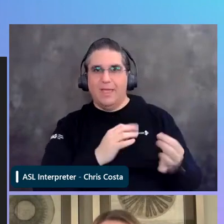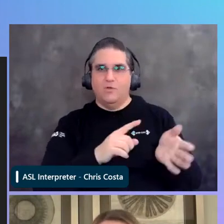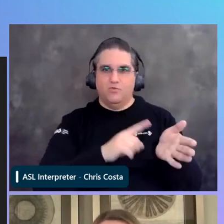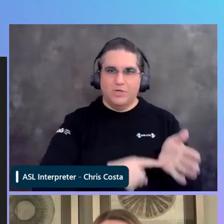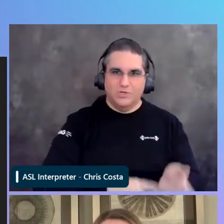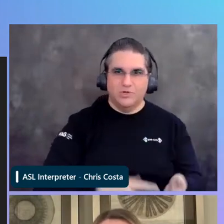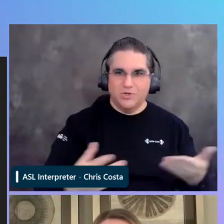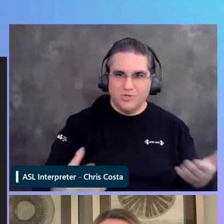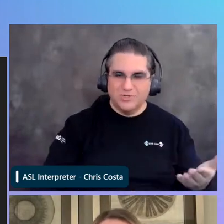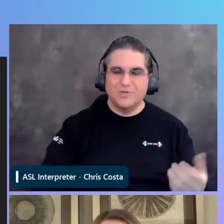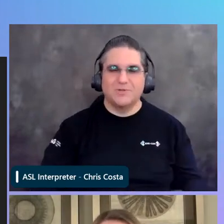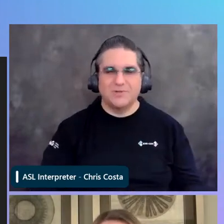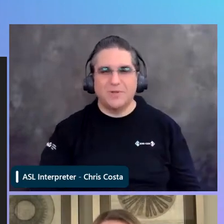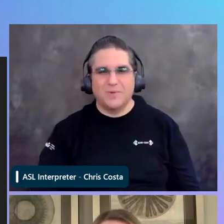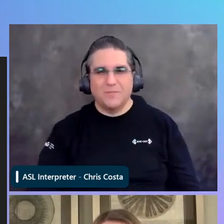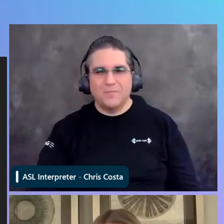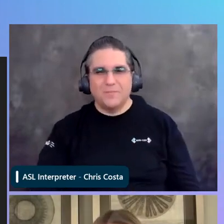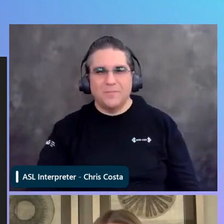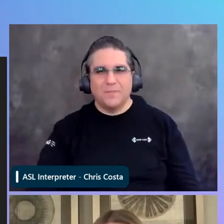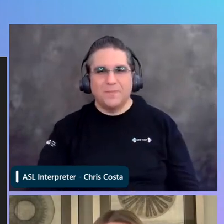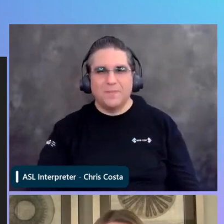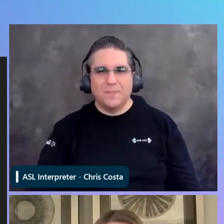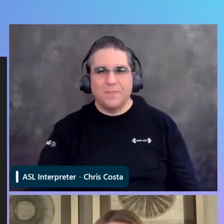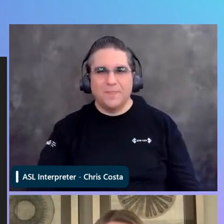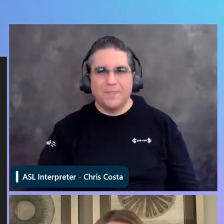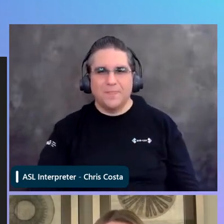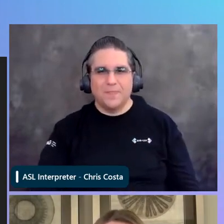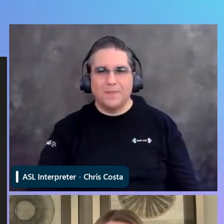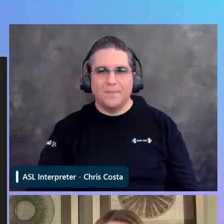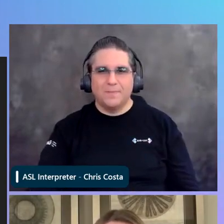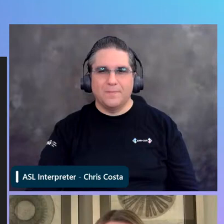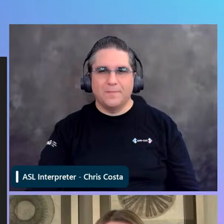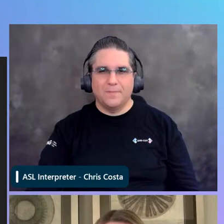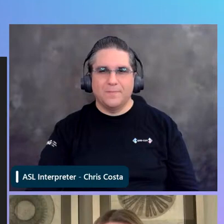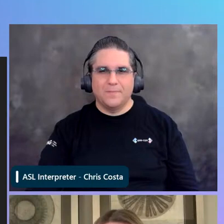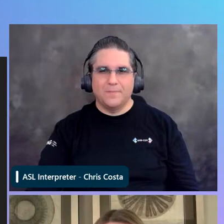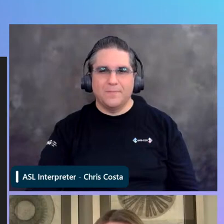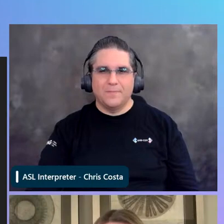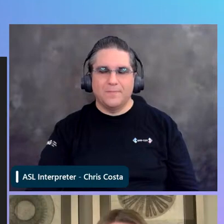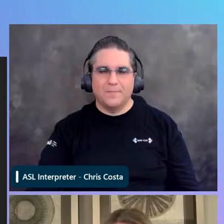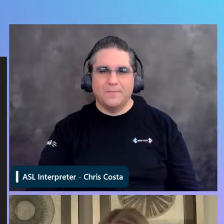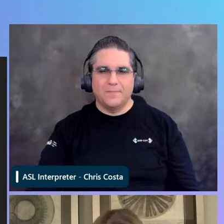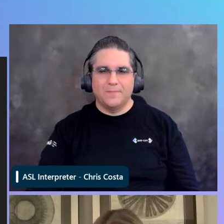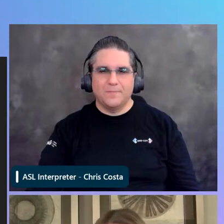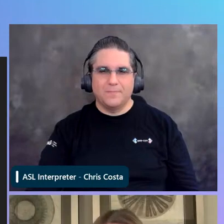uh, we really take that, uh, into consideration when this,